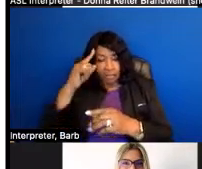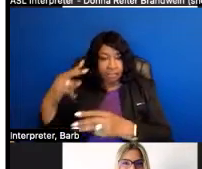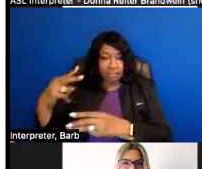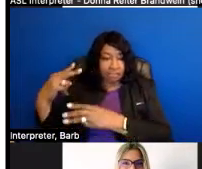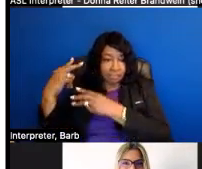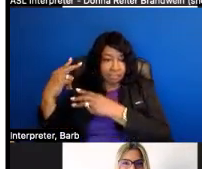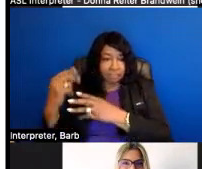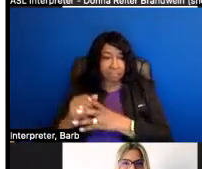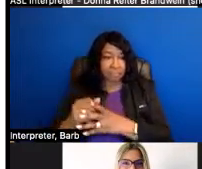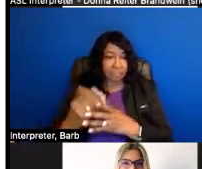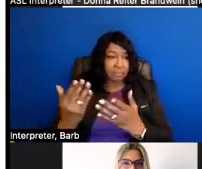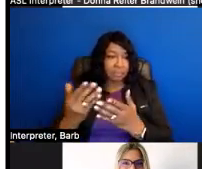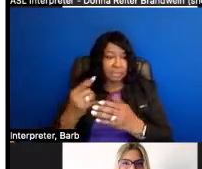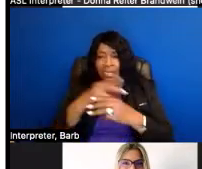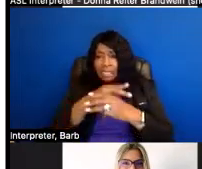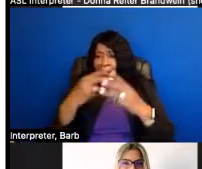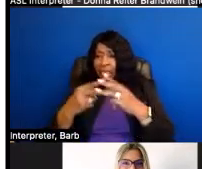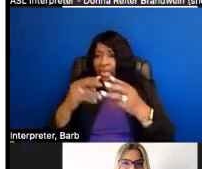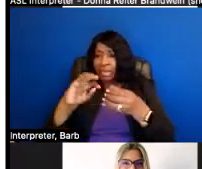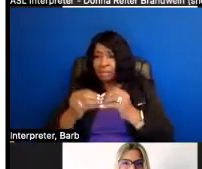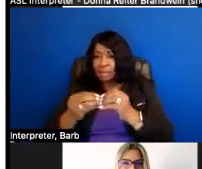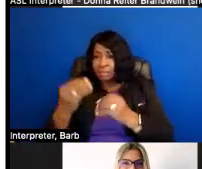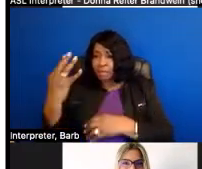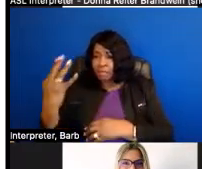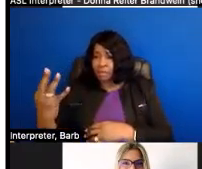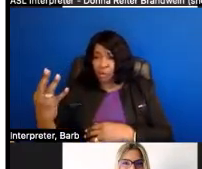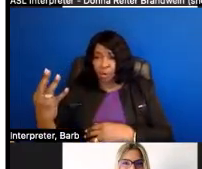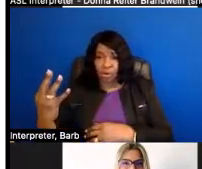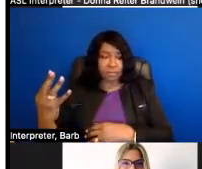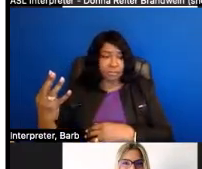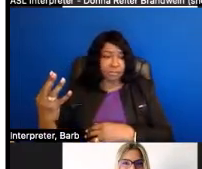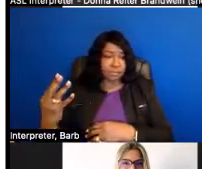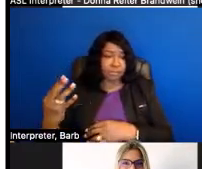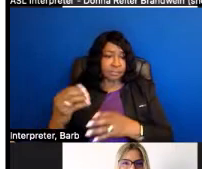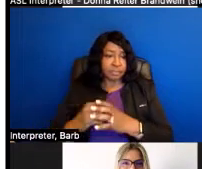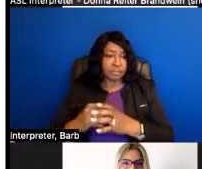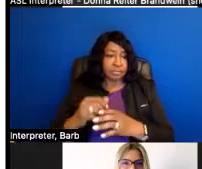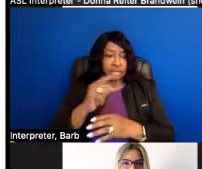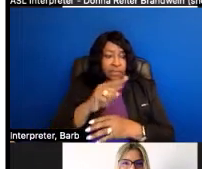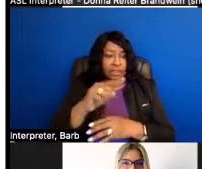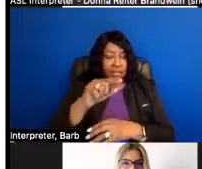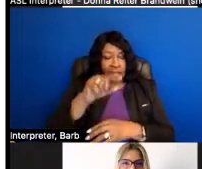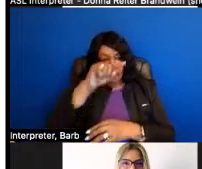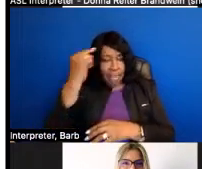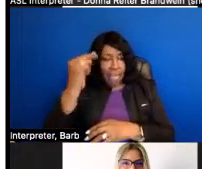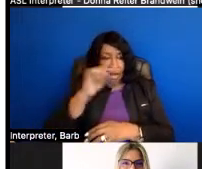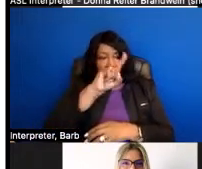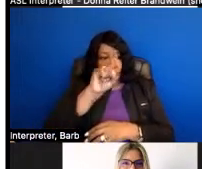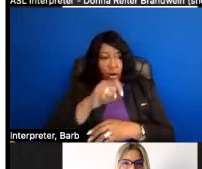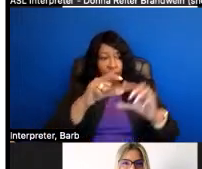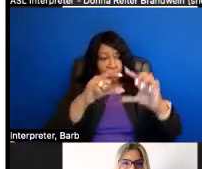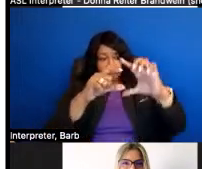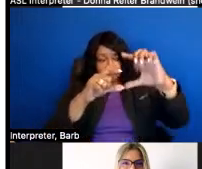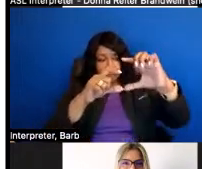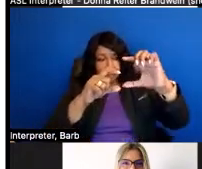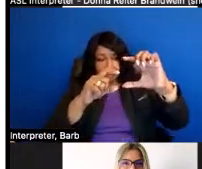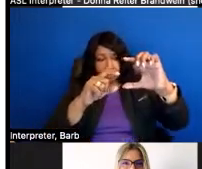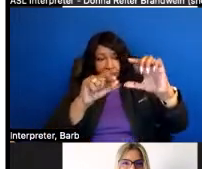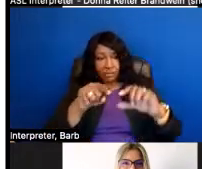So slide four, with a graphic of a black question mark within a circle. My research question was,